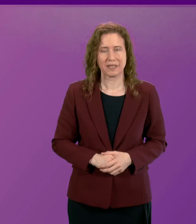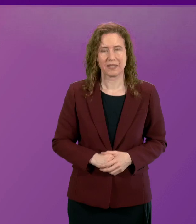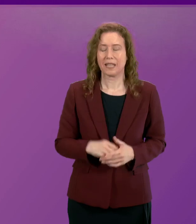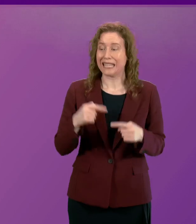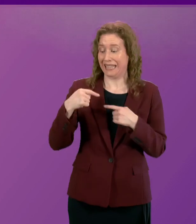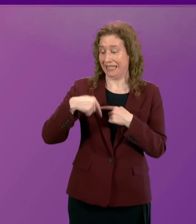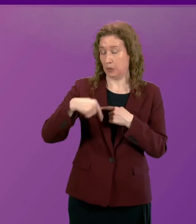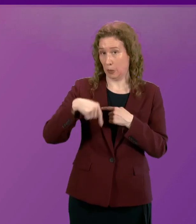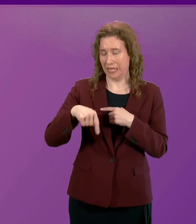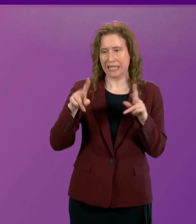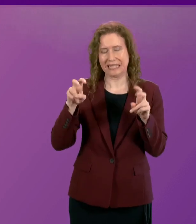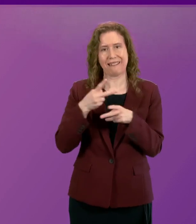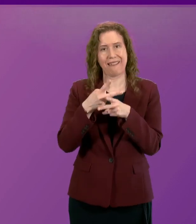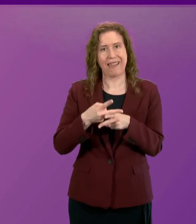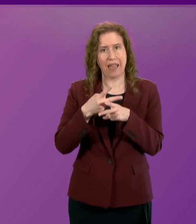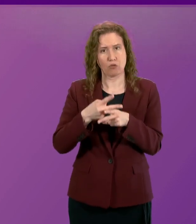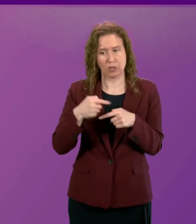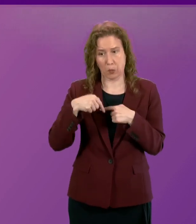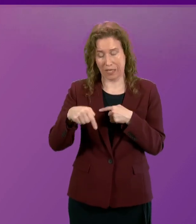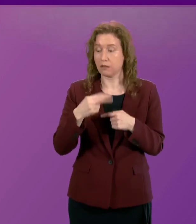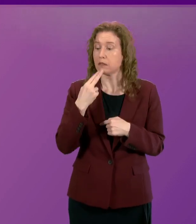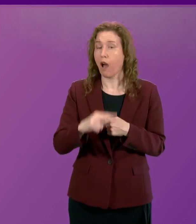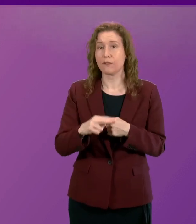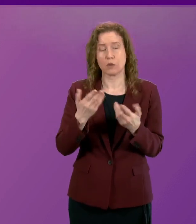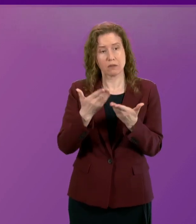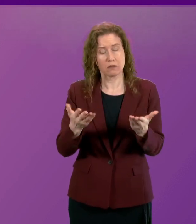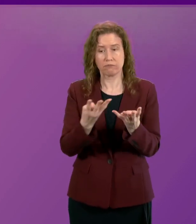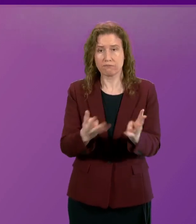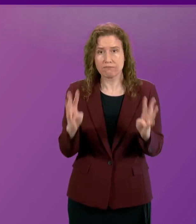This week marks carers week. This afternoon, I will host a round table in Parliament to